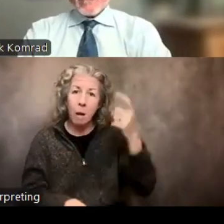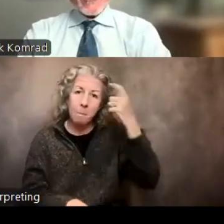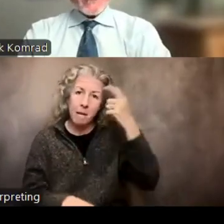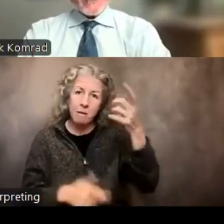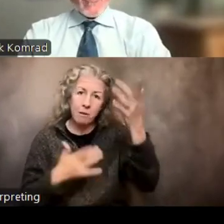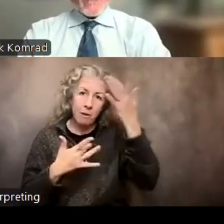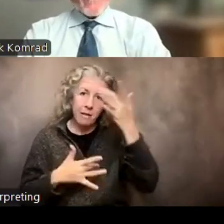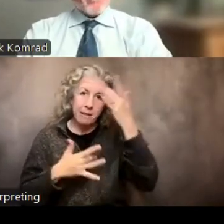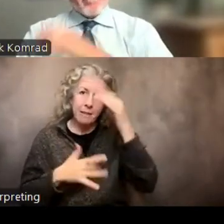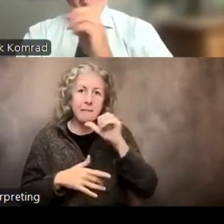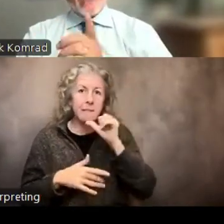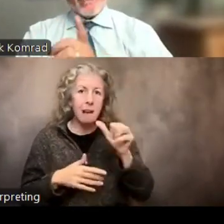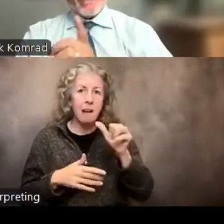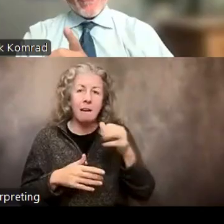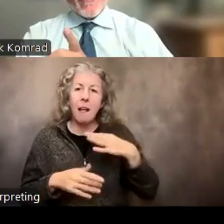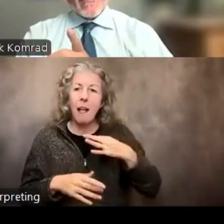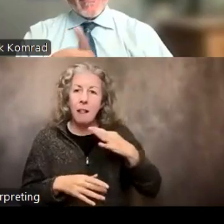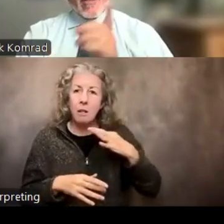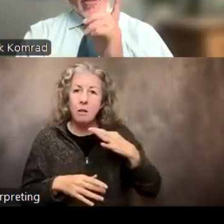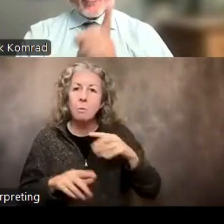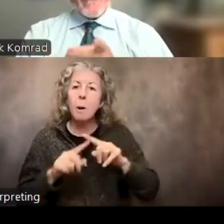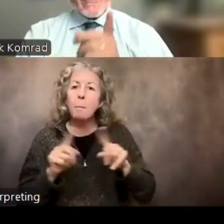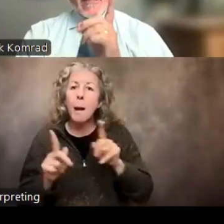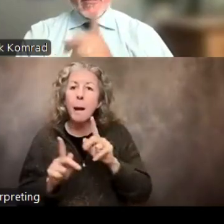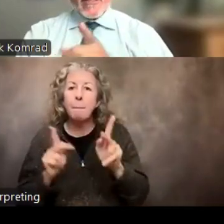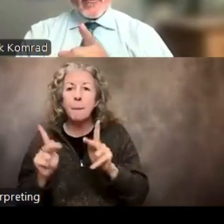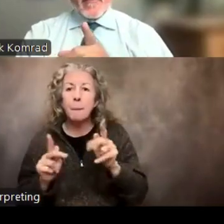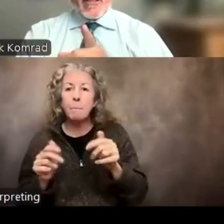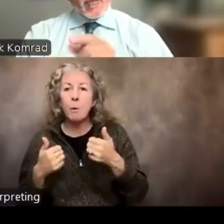persons suffering from both a grievous and irremediable